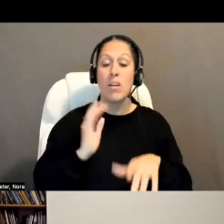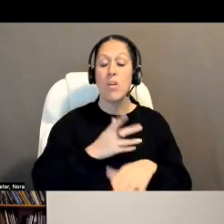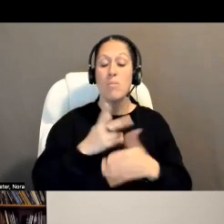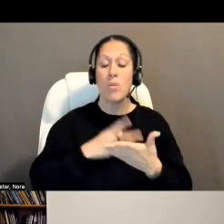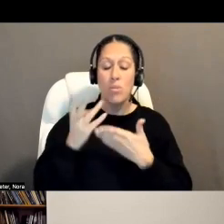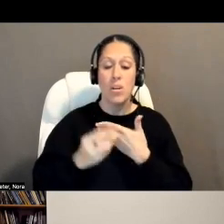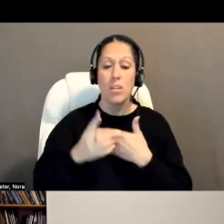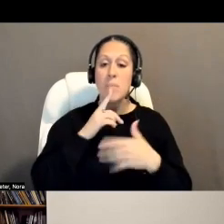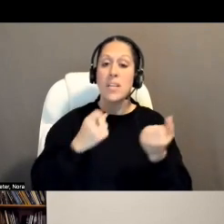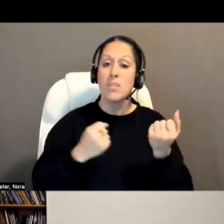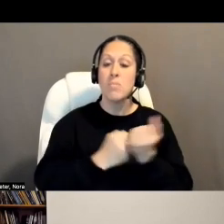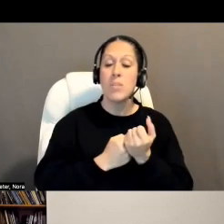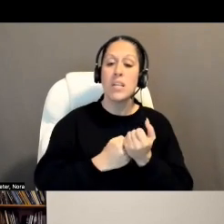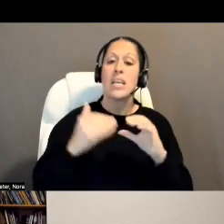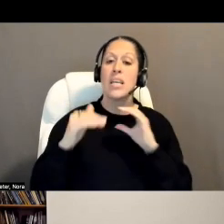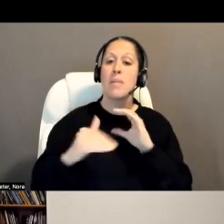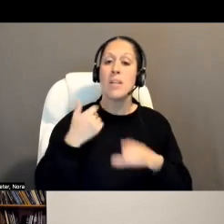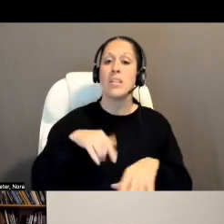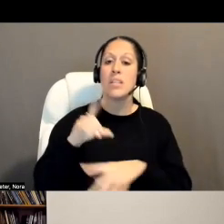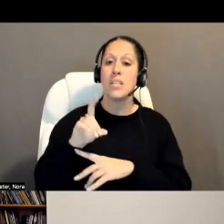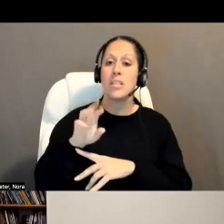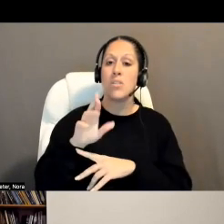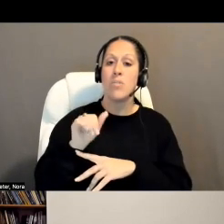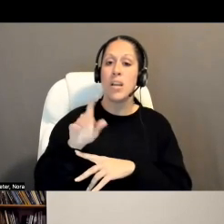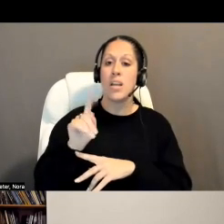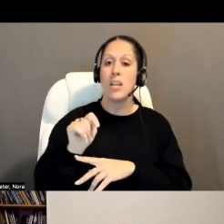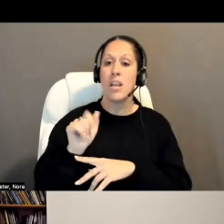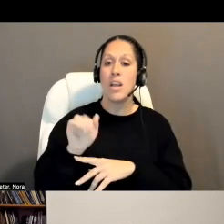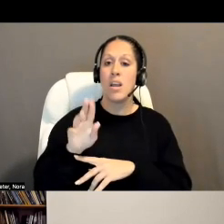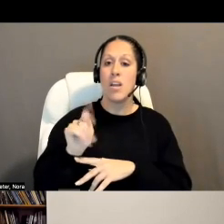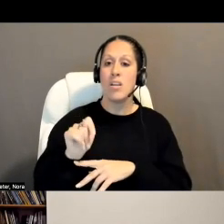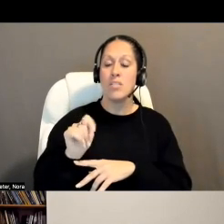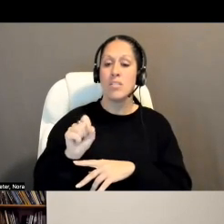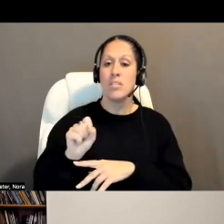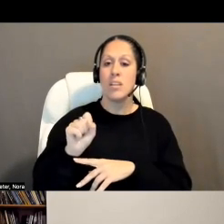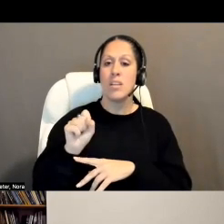be a sponsor, please email us at dracutarts@gmail.com, or visit our website